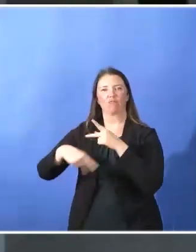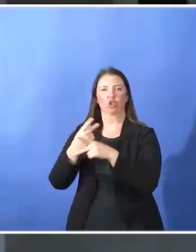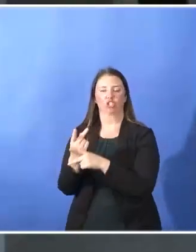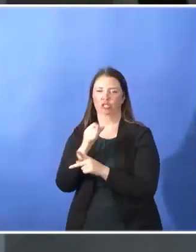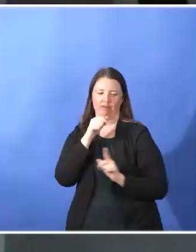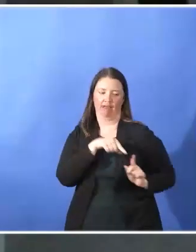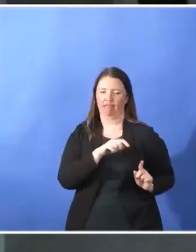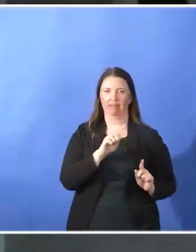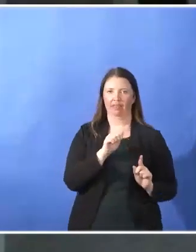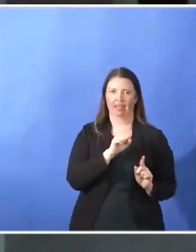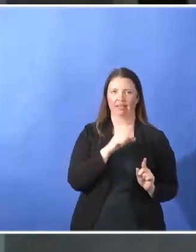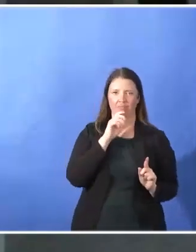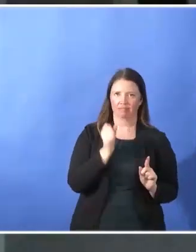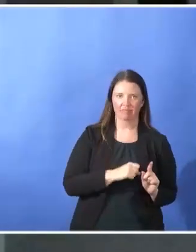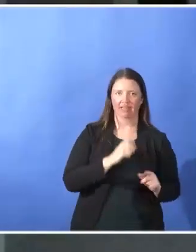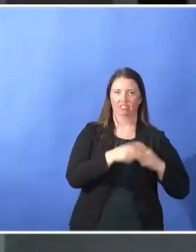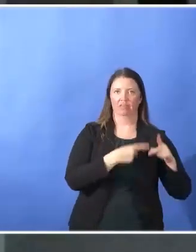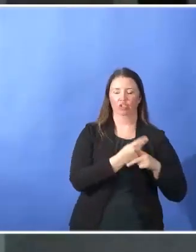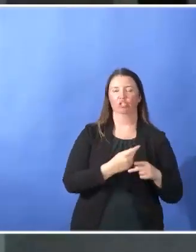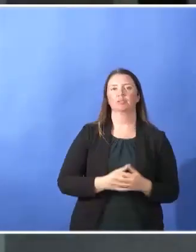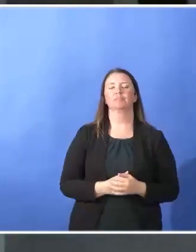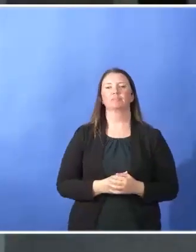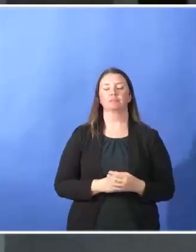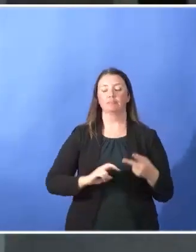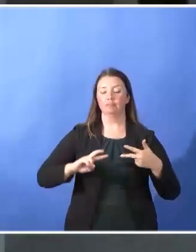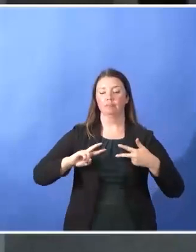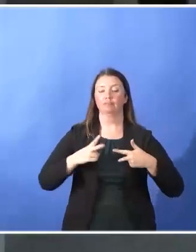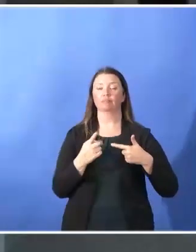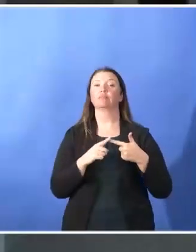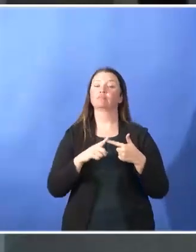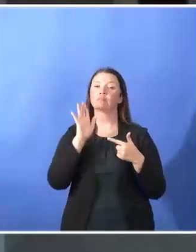SECOND, THE ORDER ADVISES TERMS THAT CABLE BROADCASTERS AND OTHER ENTITIES ARE REQUIRED TO USE IN THE NATIONAL ALERT